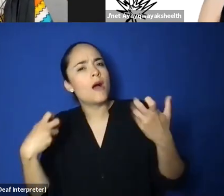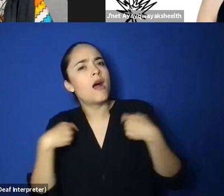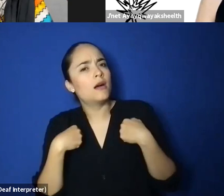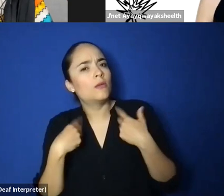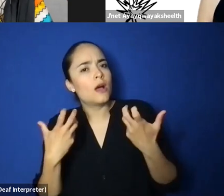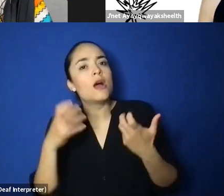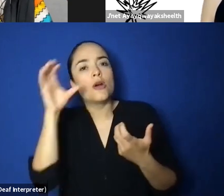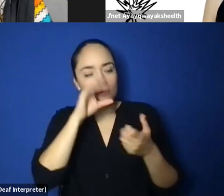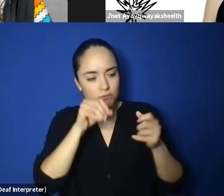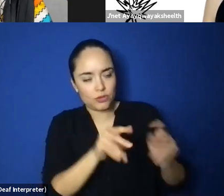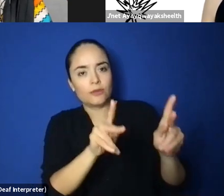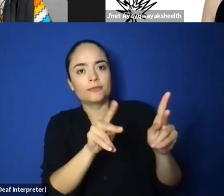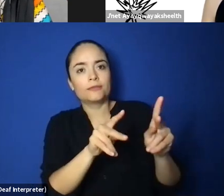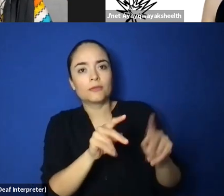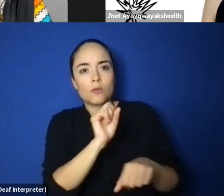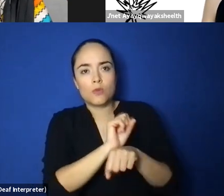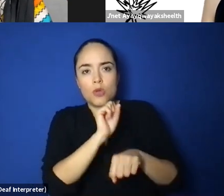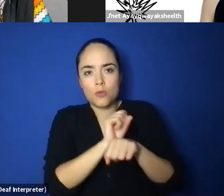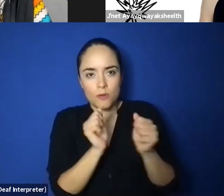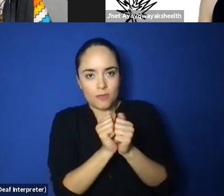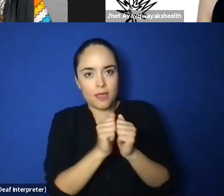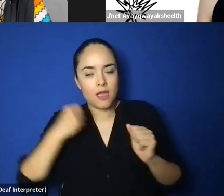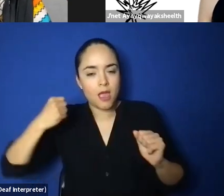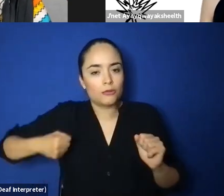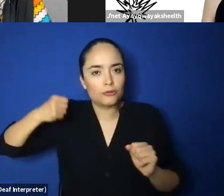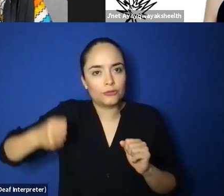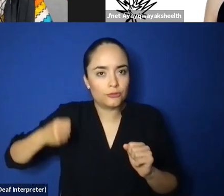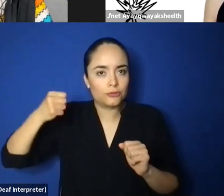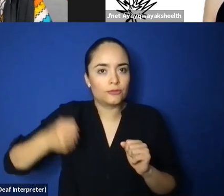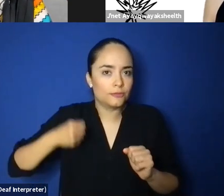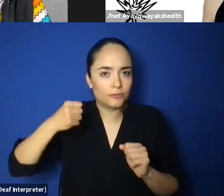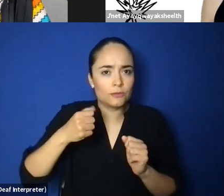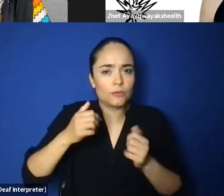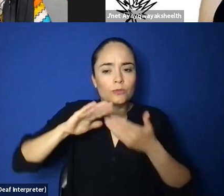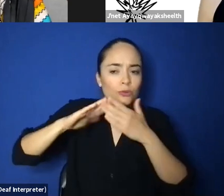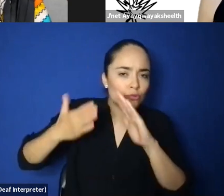elders and community members to do that. I really encourage you to build those relationships, yeah.